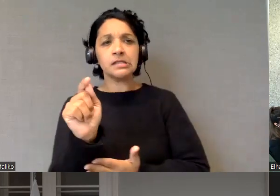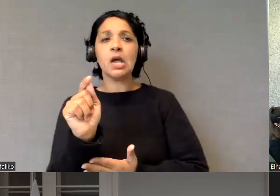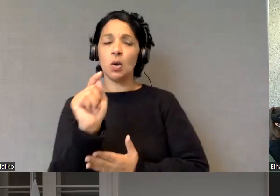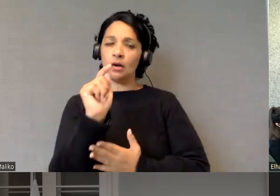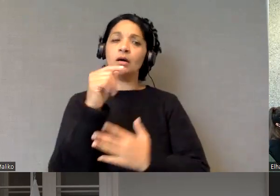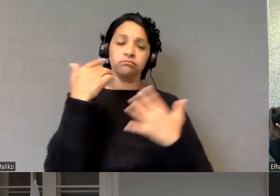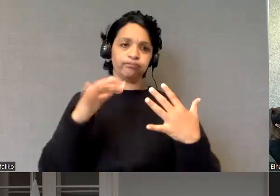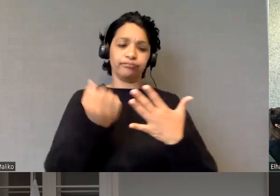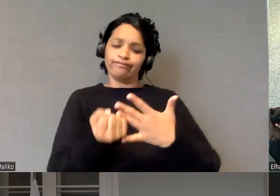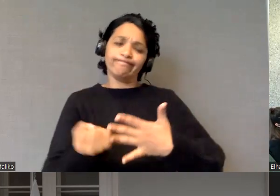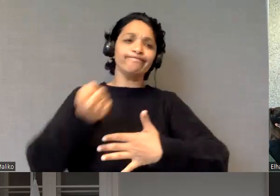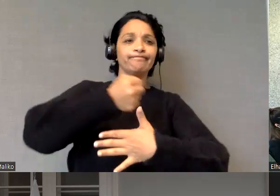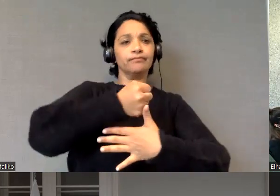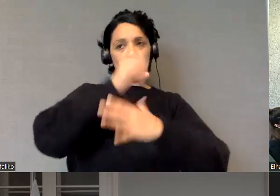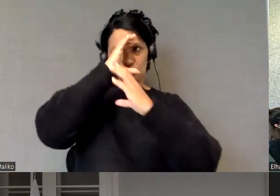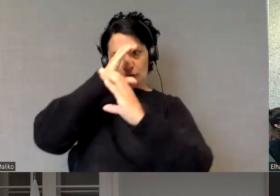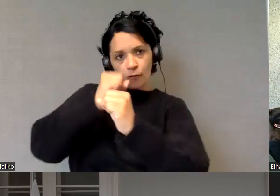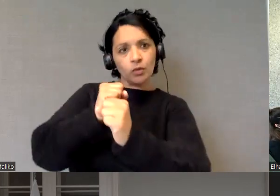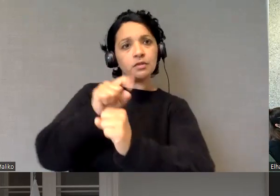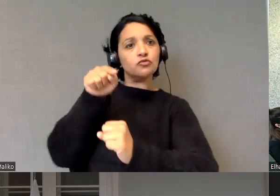of the special Rapporteur's mandate.